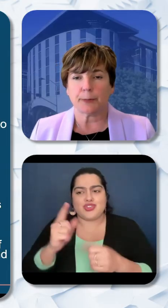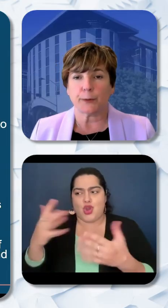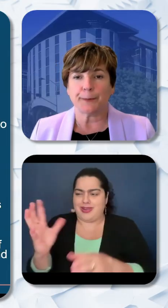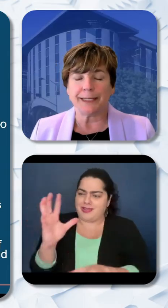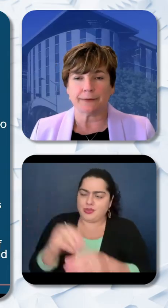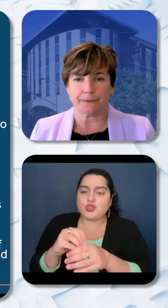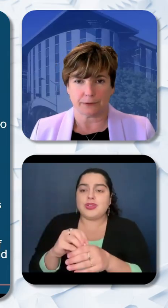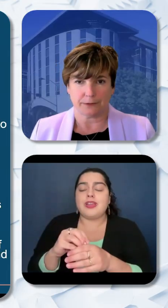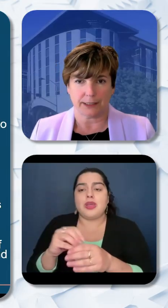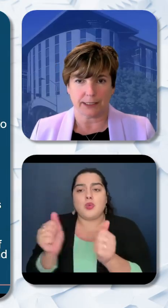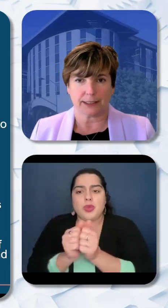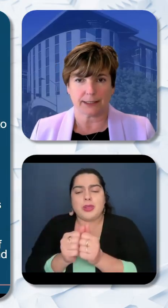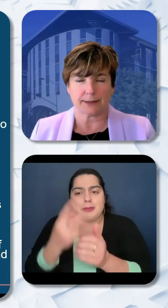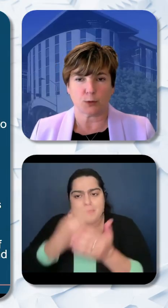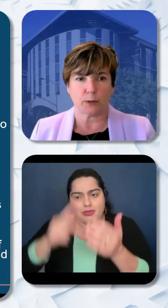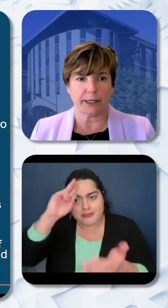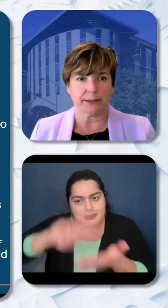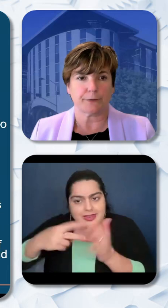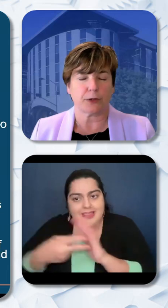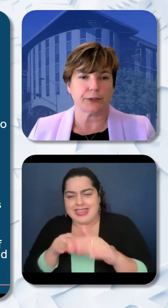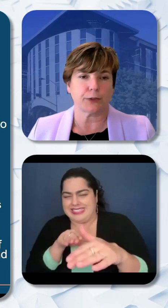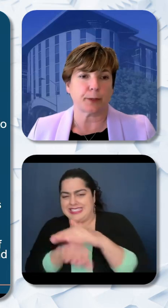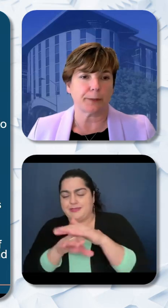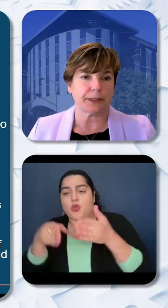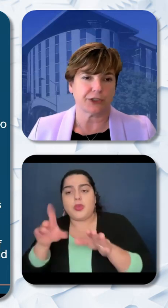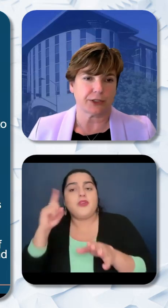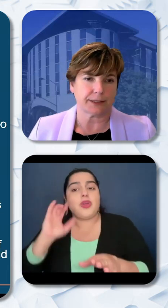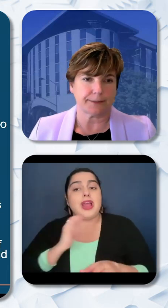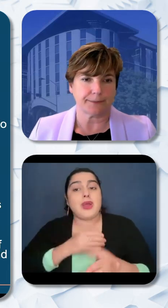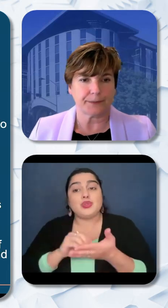in both meaningful and accessible ways for our student populations.